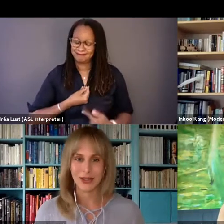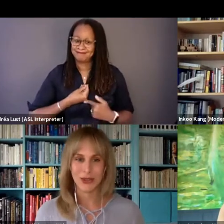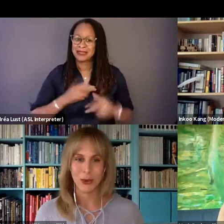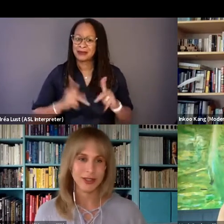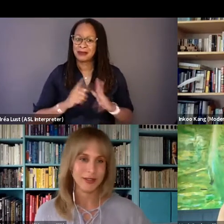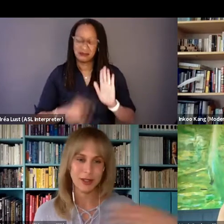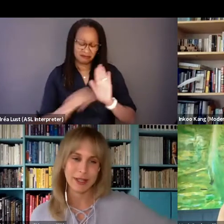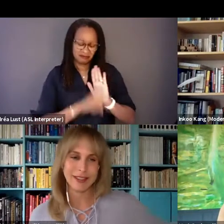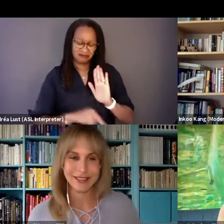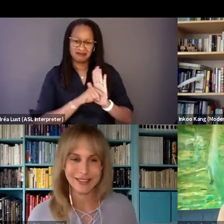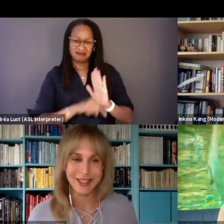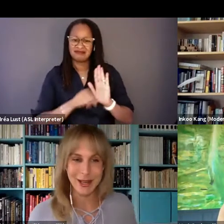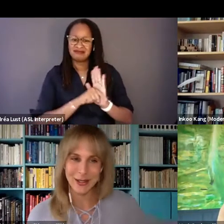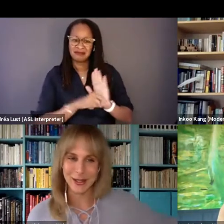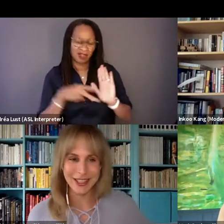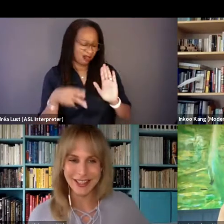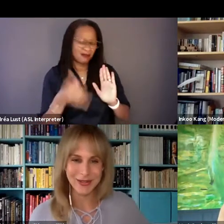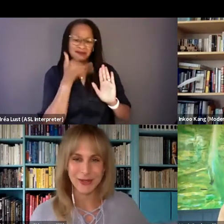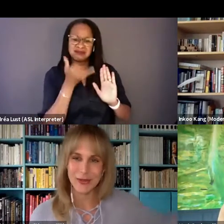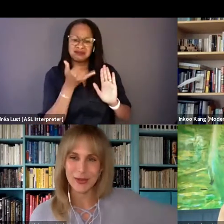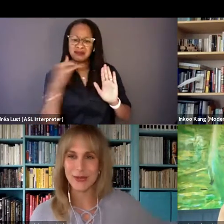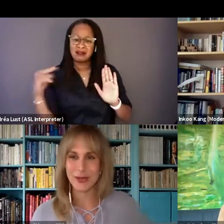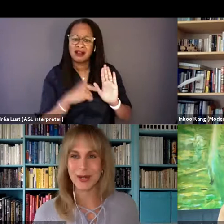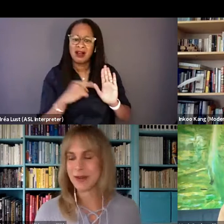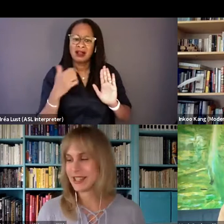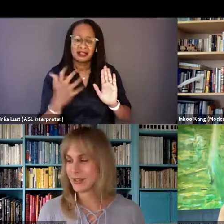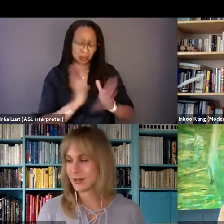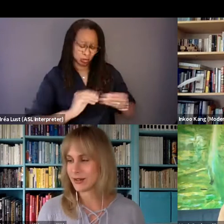and our stories have just been done dirty for so many years